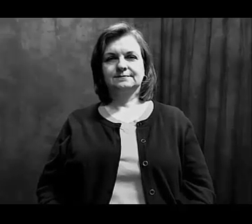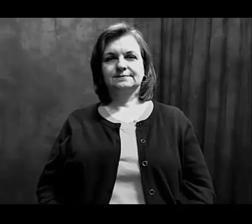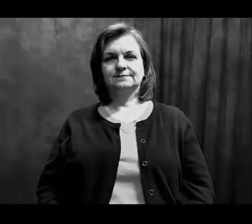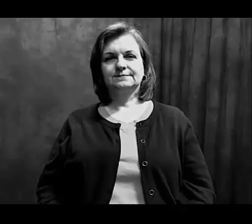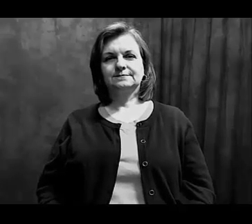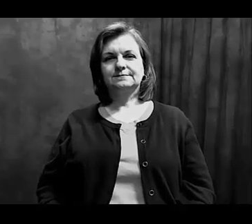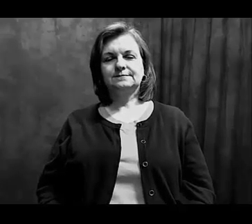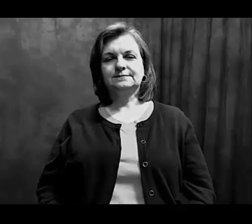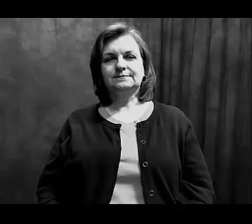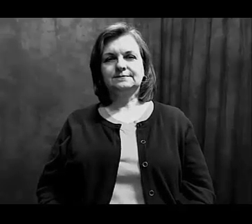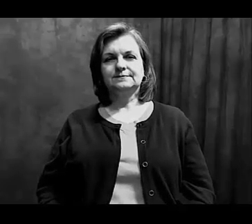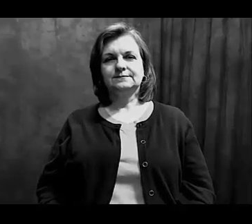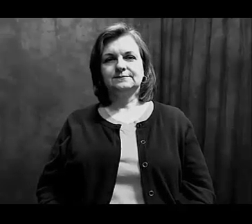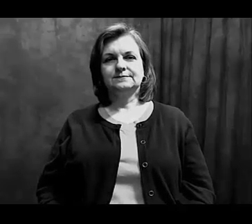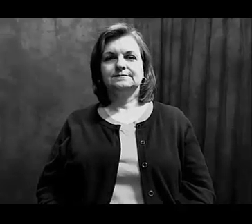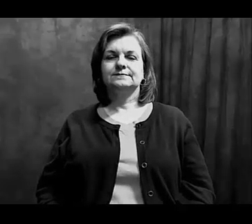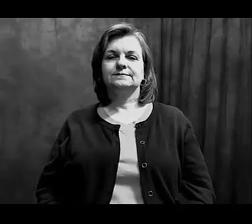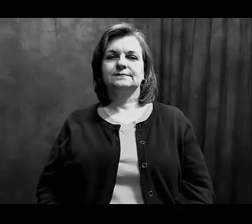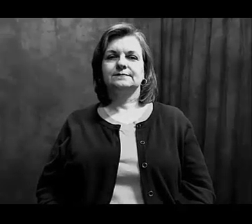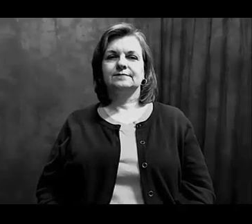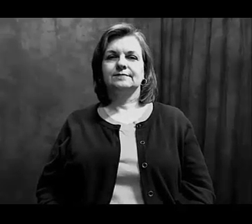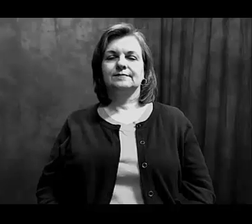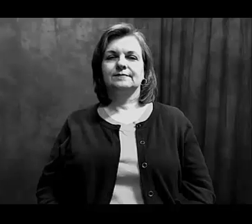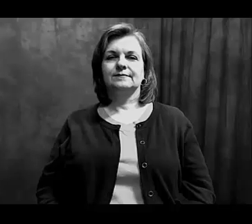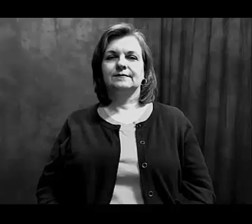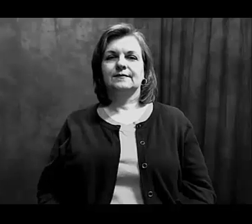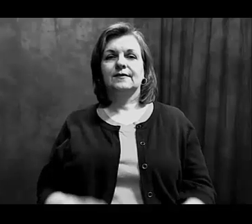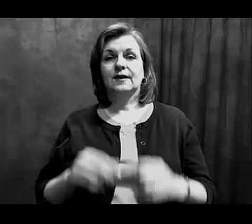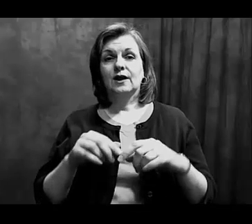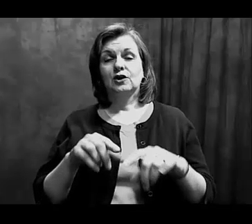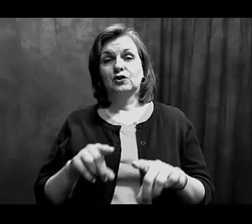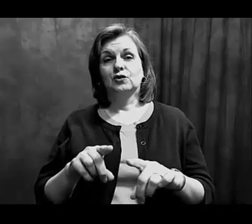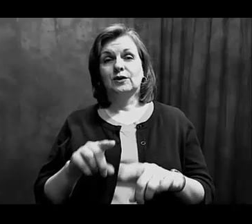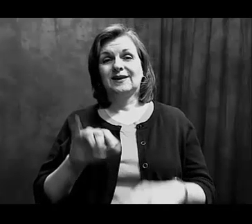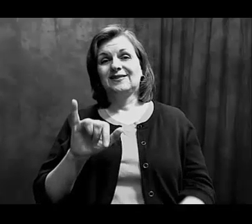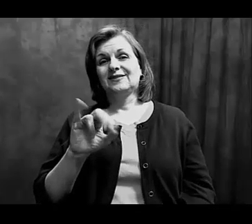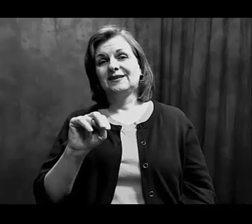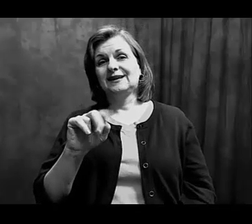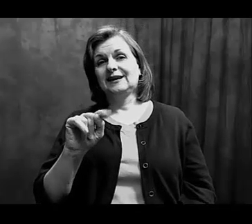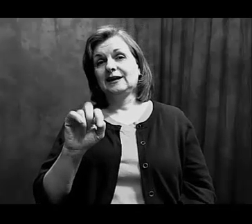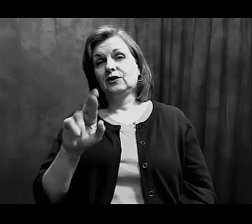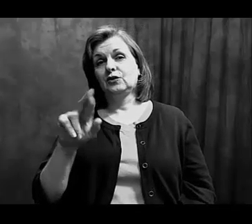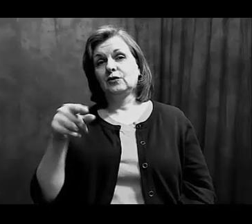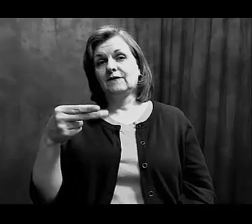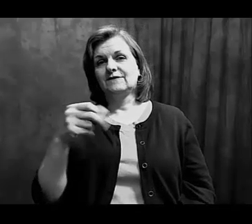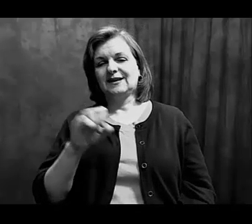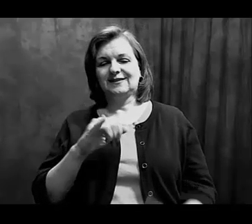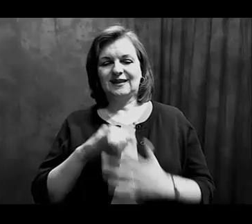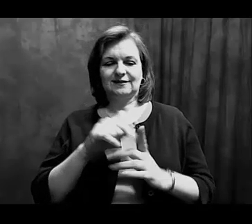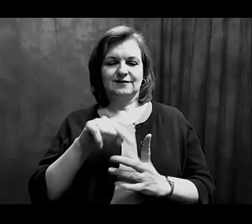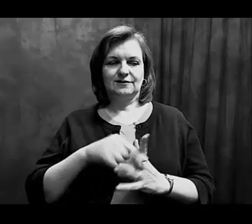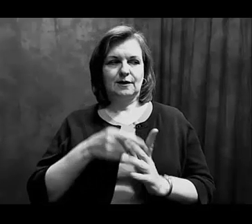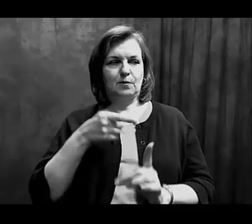so in this phase that we start so this is our start point